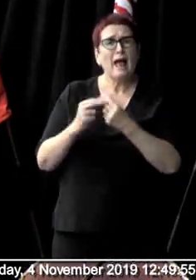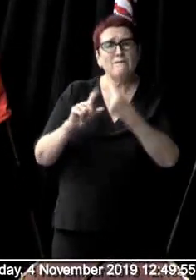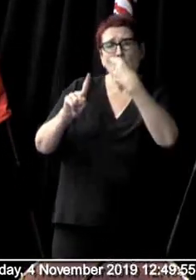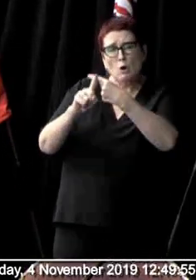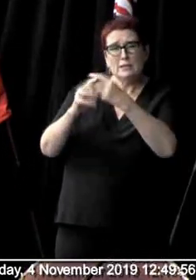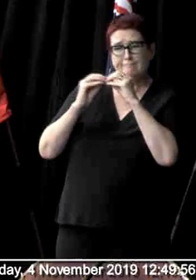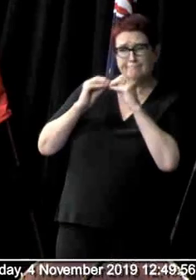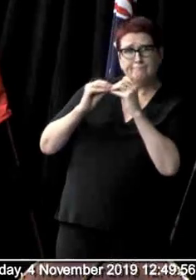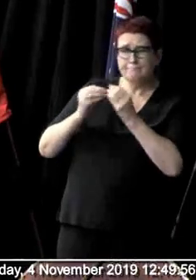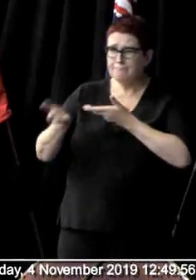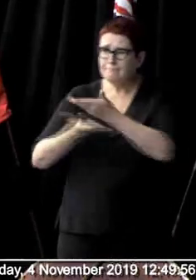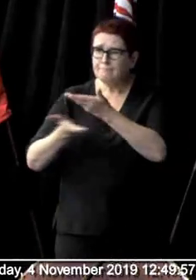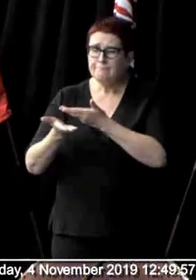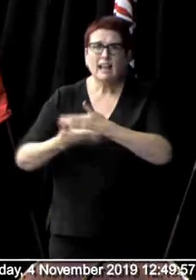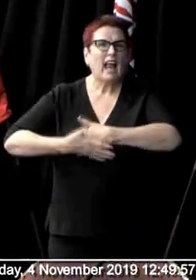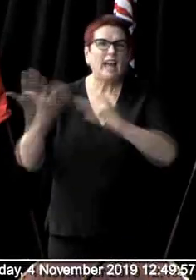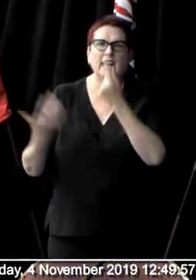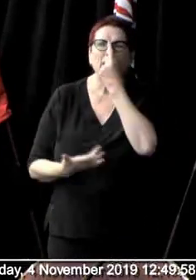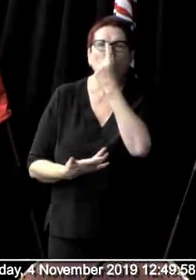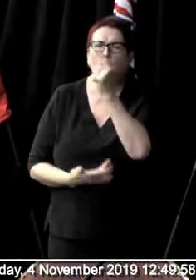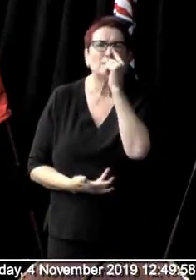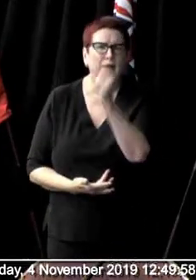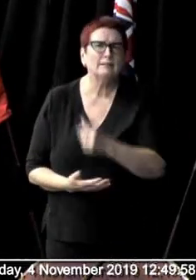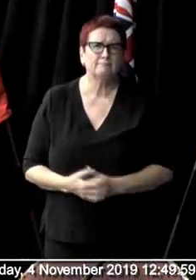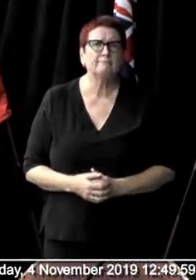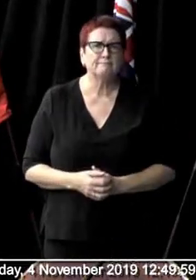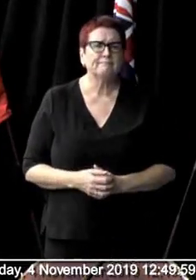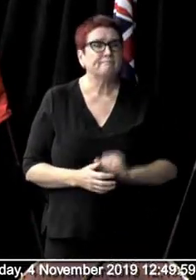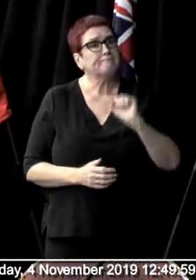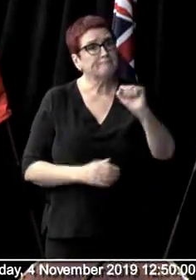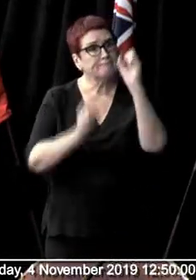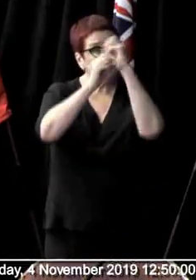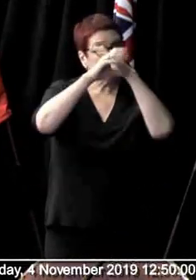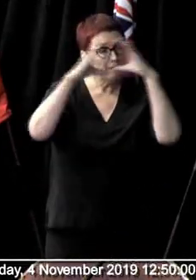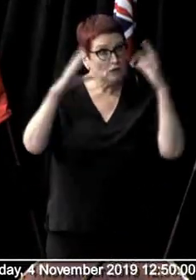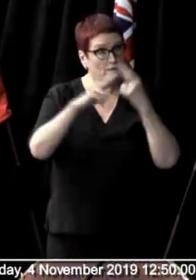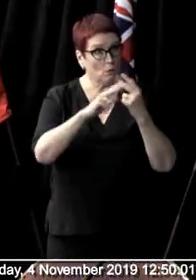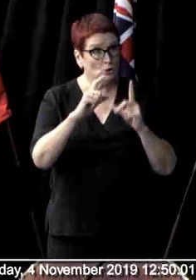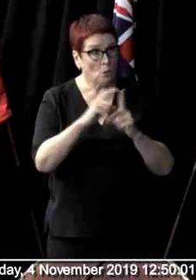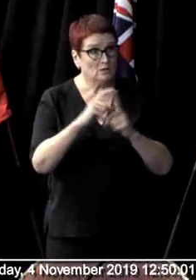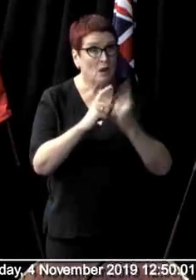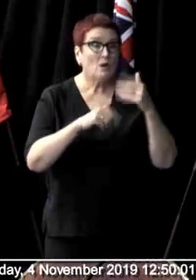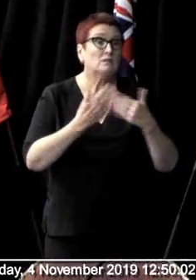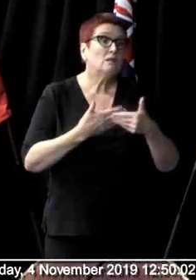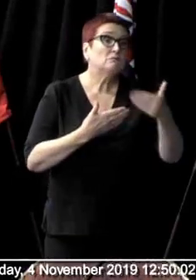It’s all possible. So for you and your vision is for your daughter that one day she will have stable housing